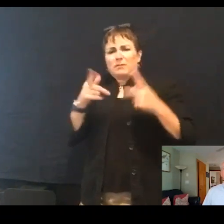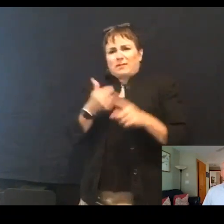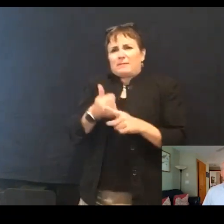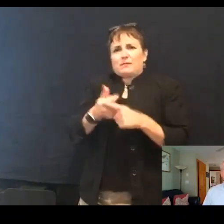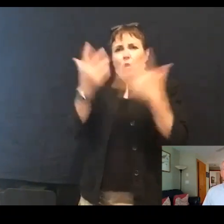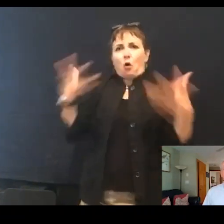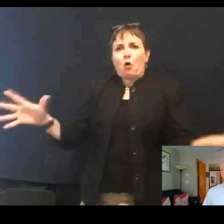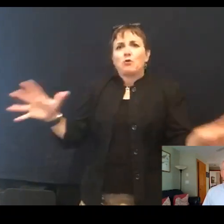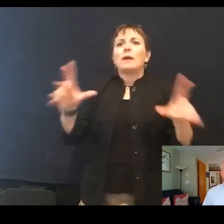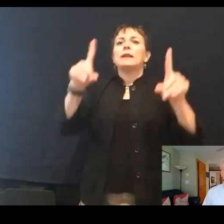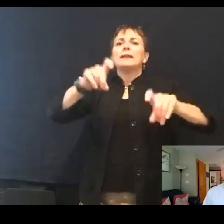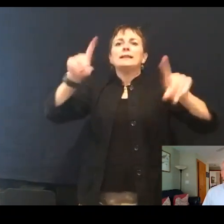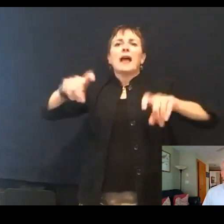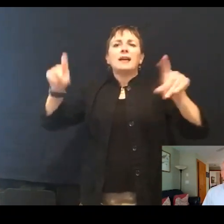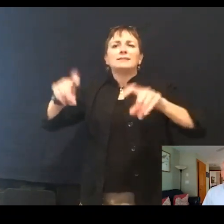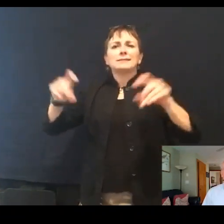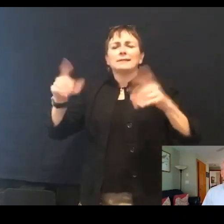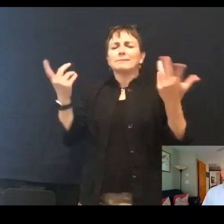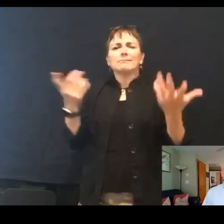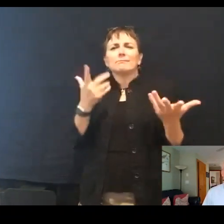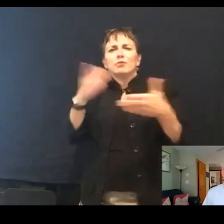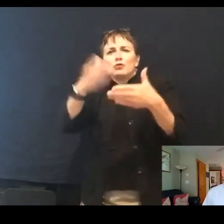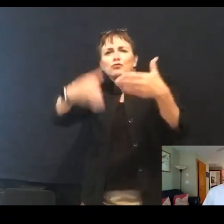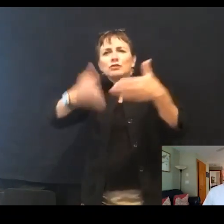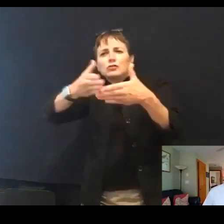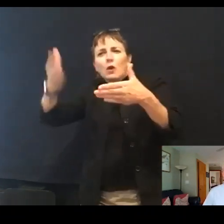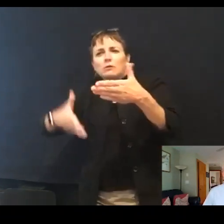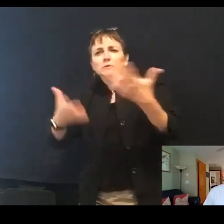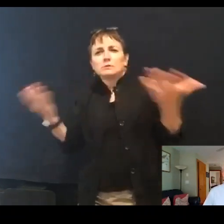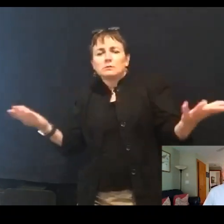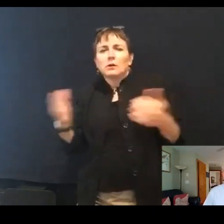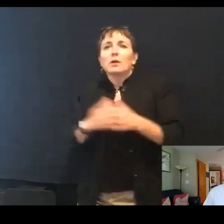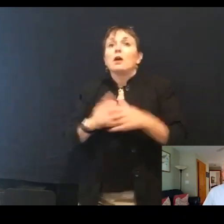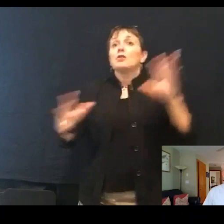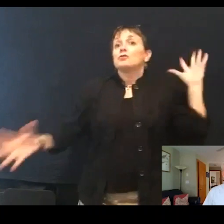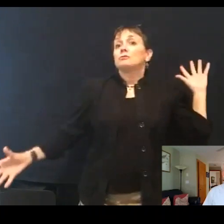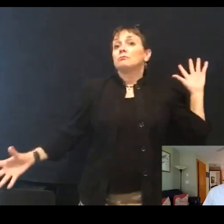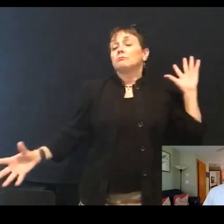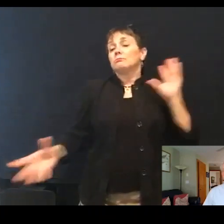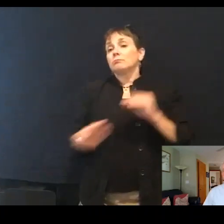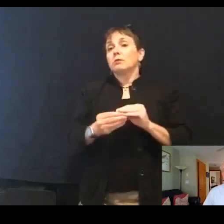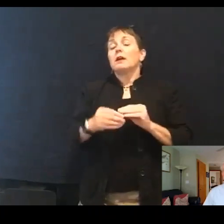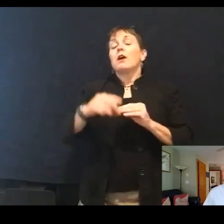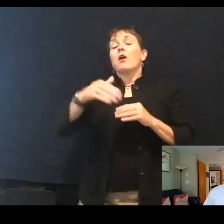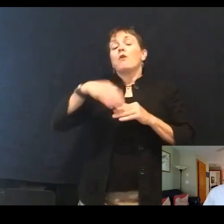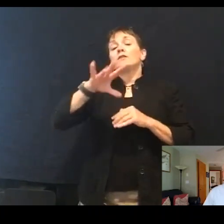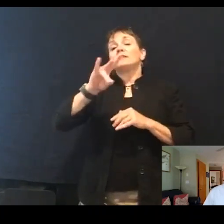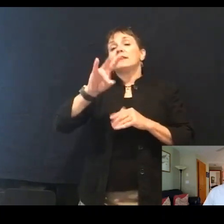who've been tested in our genetic testing program? So far we've had over 7,700 people